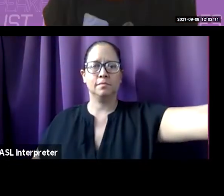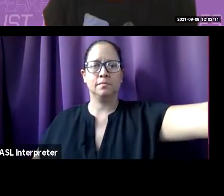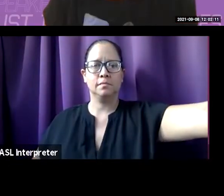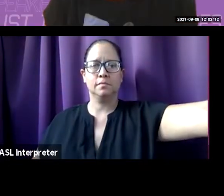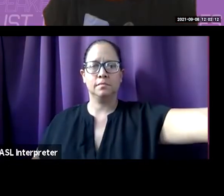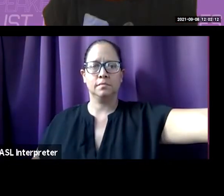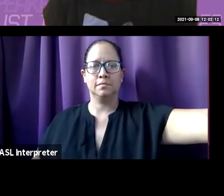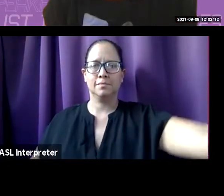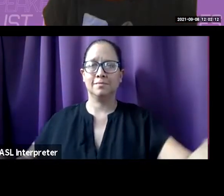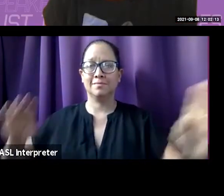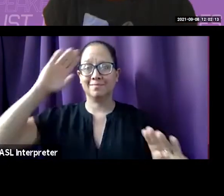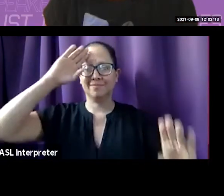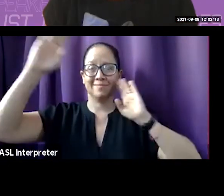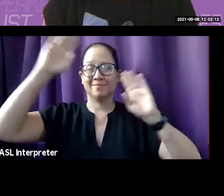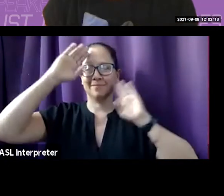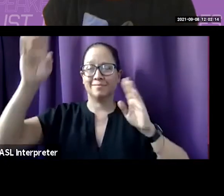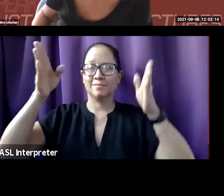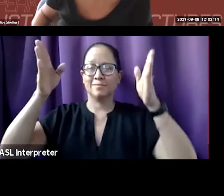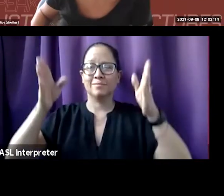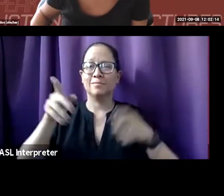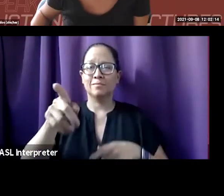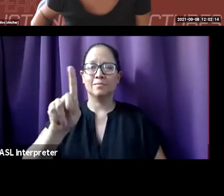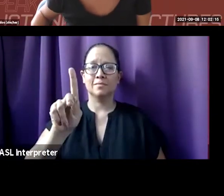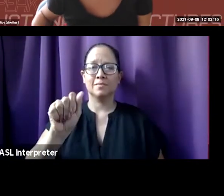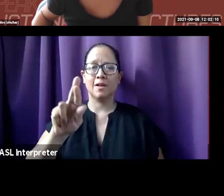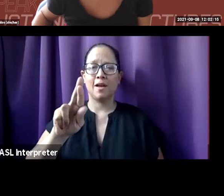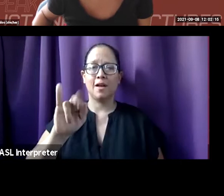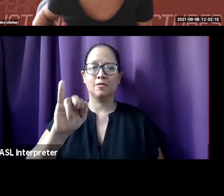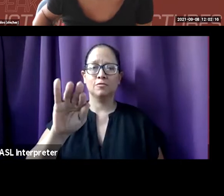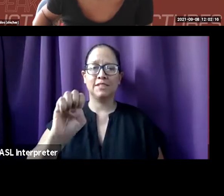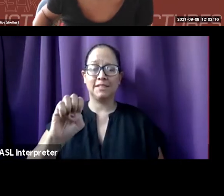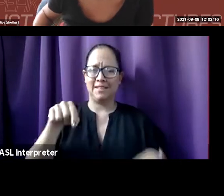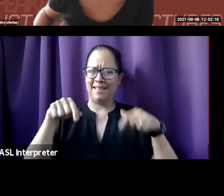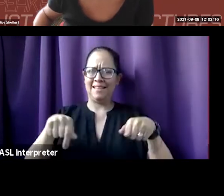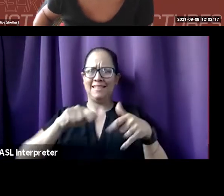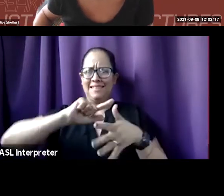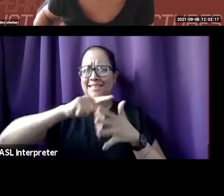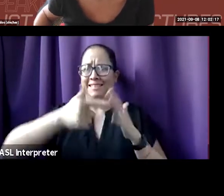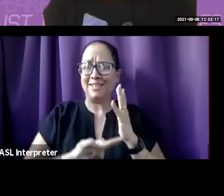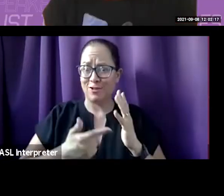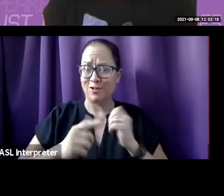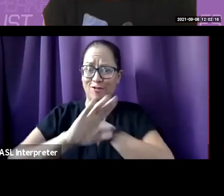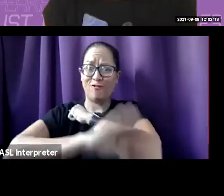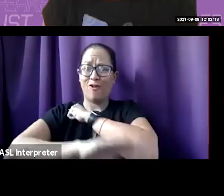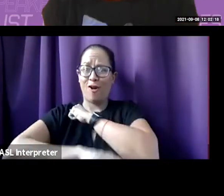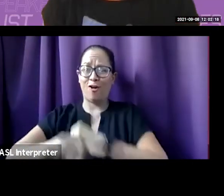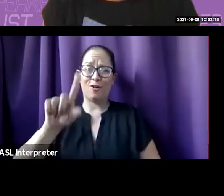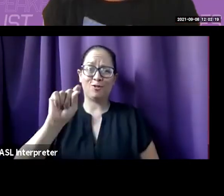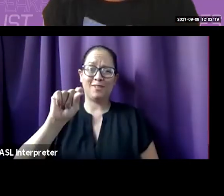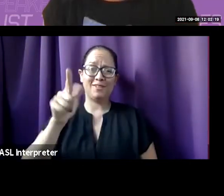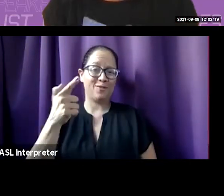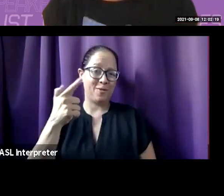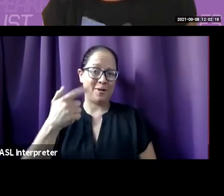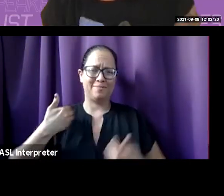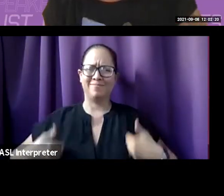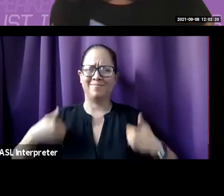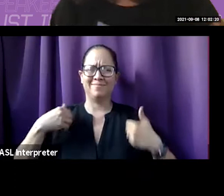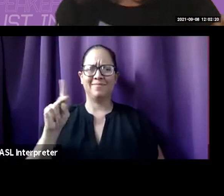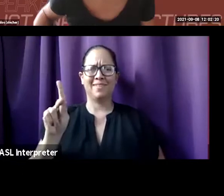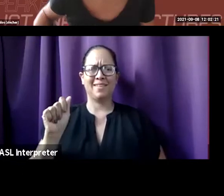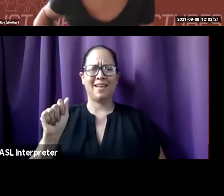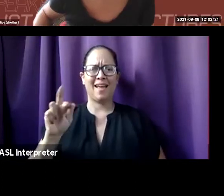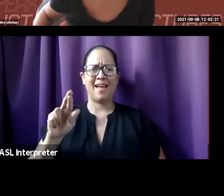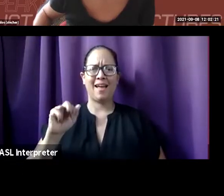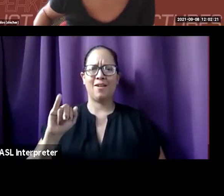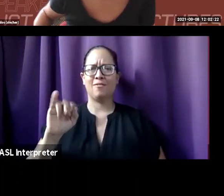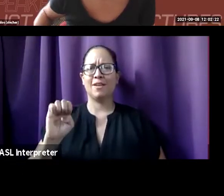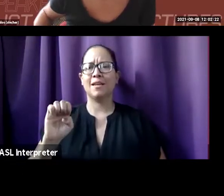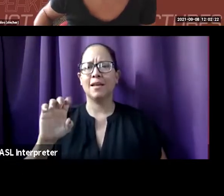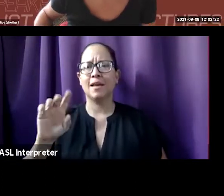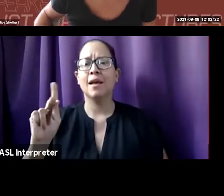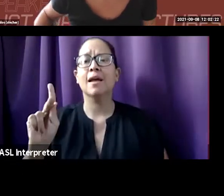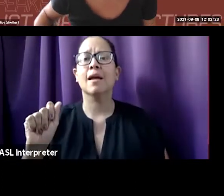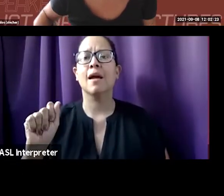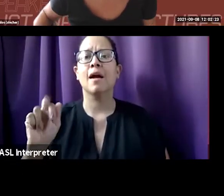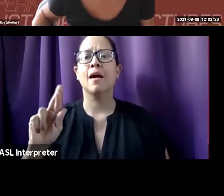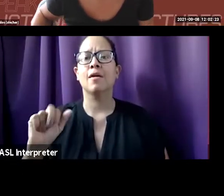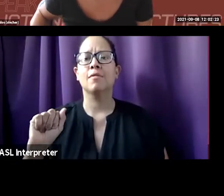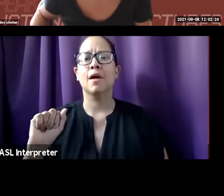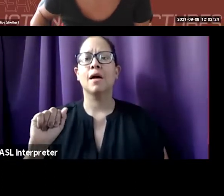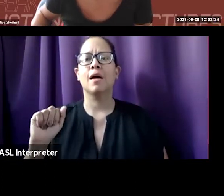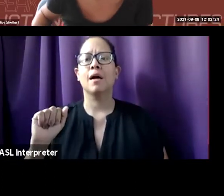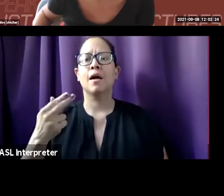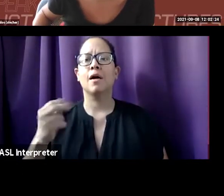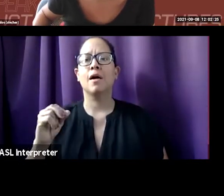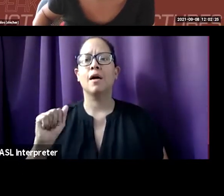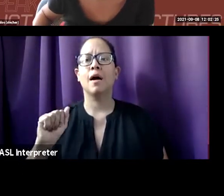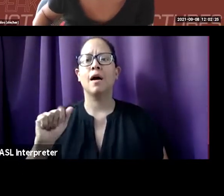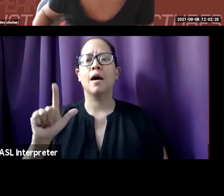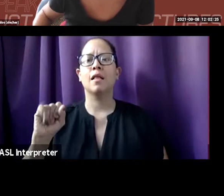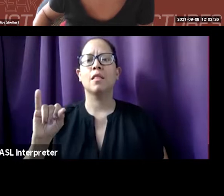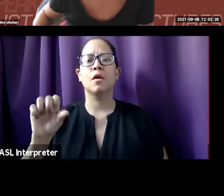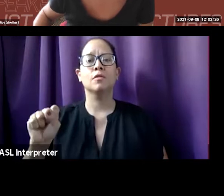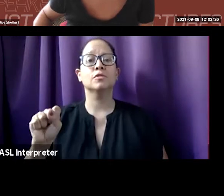Hello everyone, welcome to our first talk for the just infrastructures fall 2021 speaker series. My name is Carrie Carrie, iOS, and along with Anita Chen, and indeed Gupta, my fellow co leads at the just infrastructures initiative.